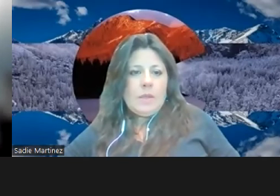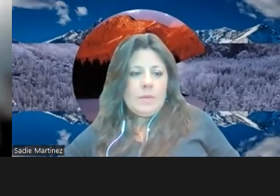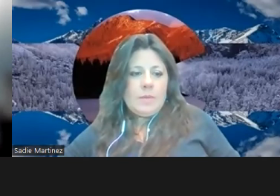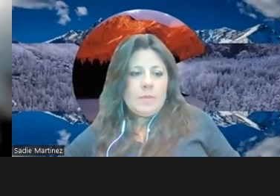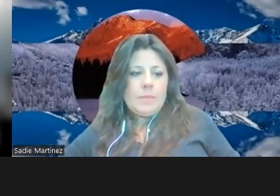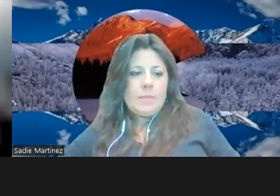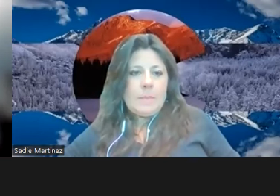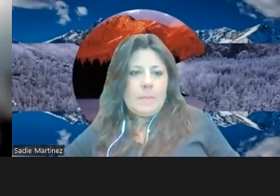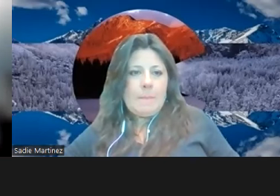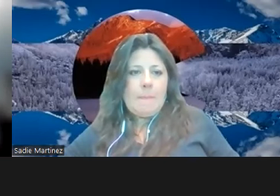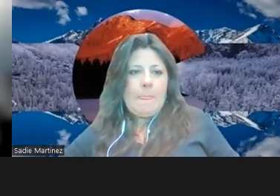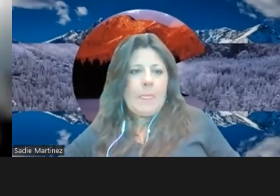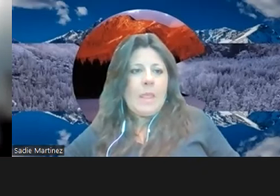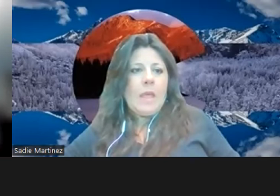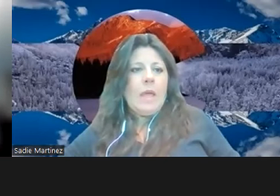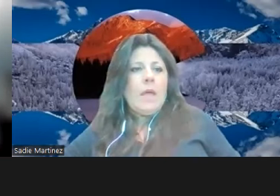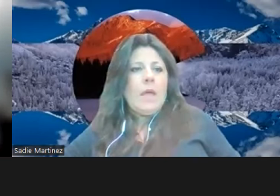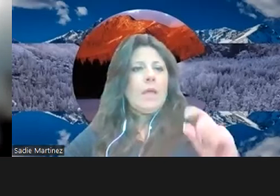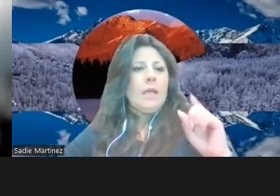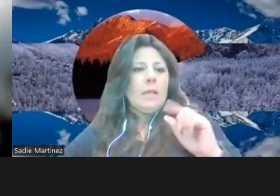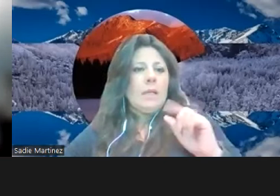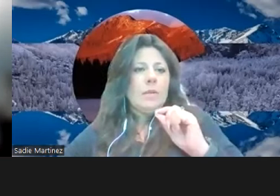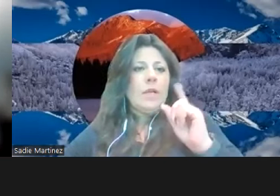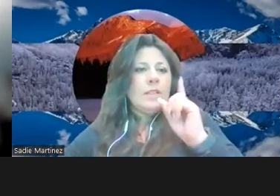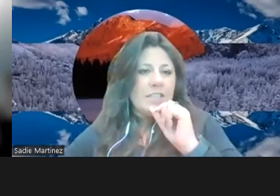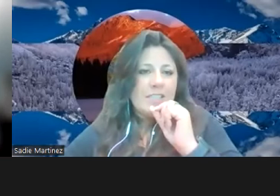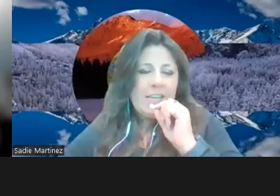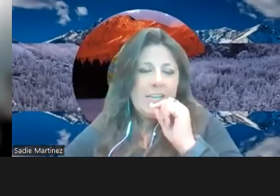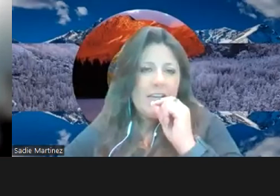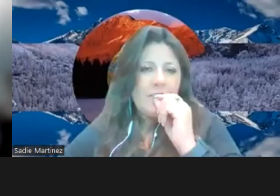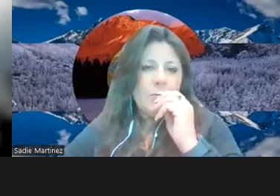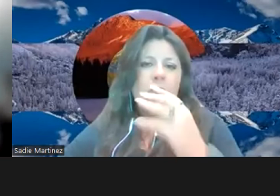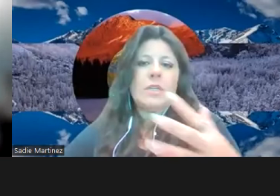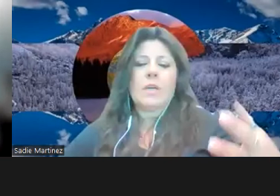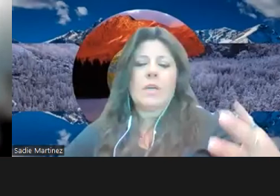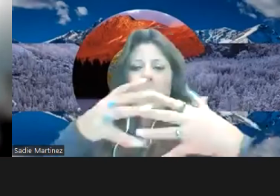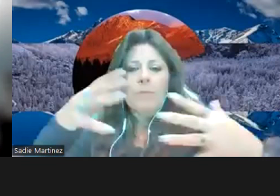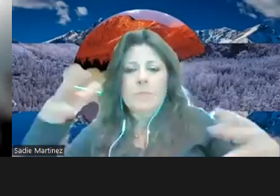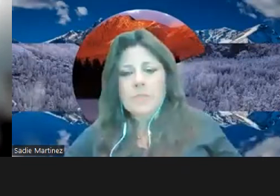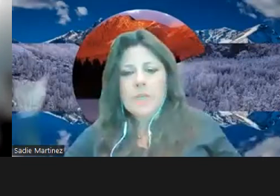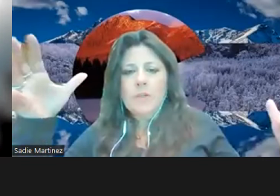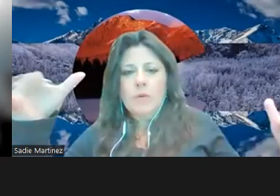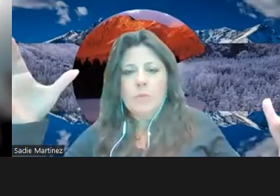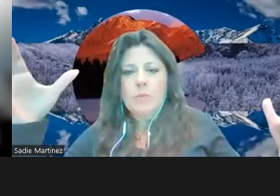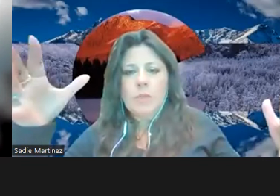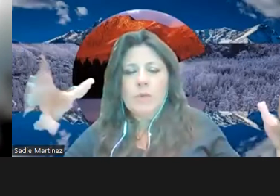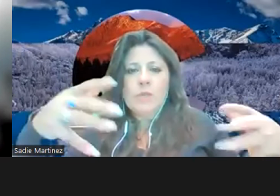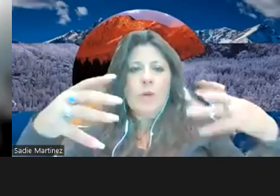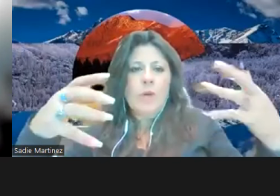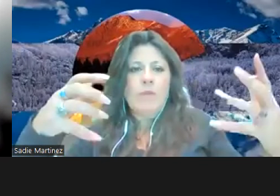That's all I've got lots of organizations in your communities that have a budget for these kinds of donations. Big box stores, and he was part of a national chain. There is an obligation to support local community activities, much as they might support Little League or someone else, they can certainly support a nonprofit that has charitable advantages that are relevant to their community. It's a matter of being able to articulate to those people how you might want to use the money.